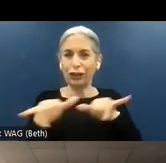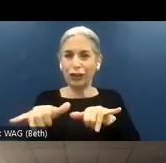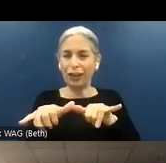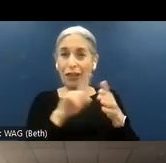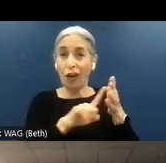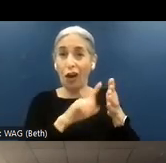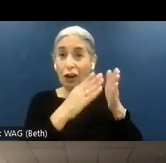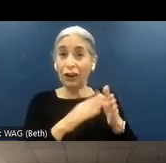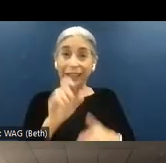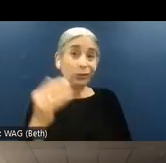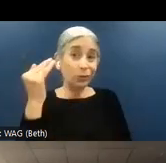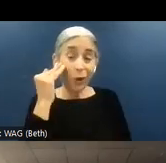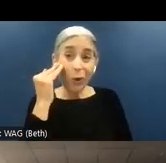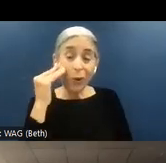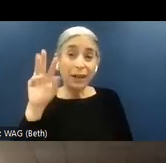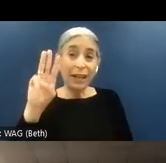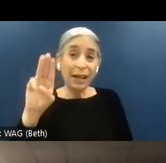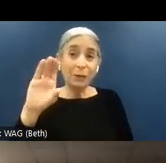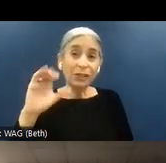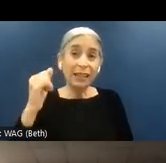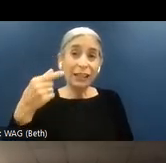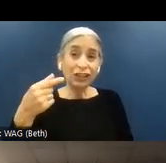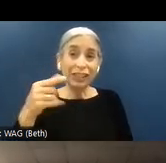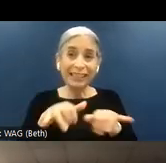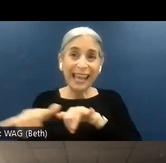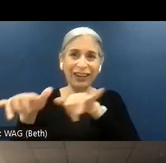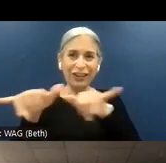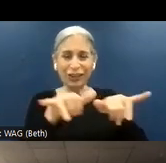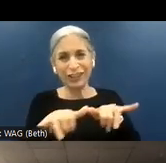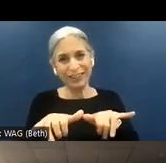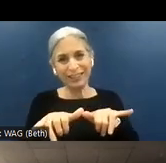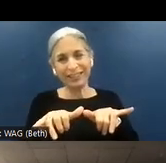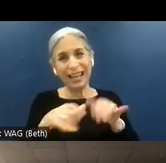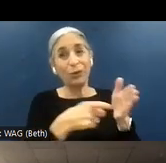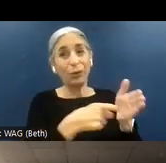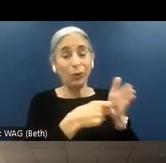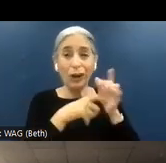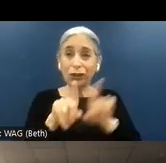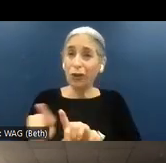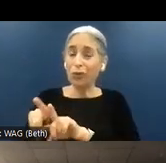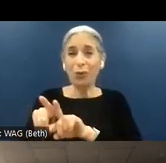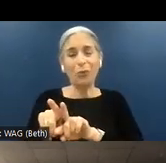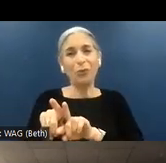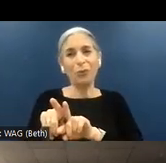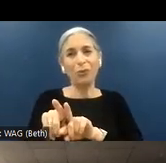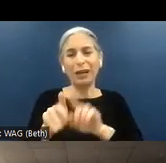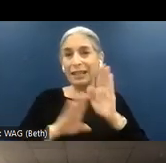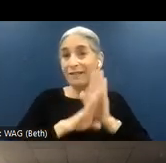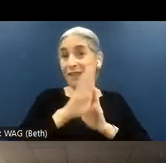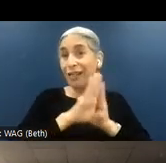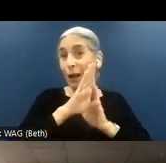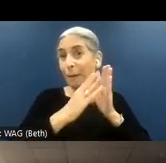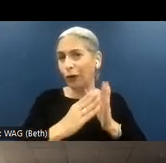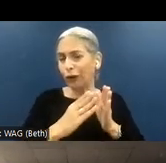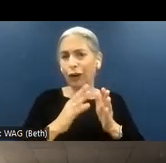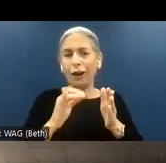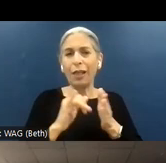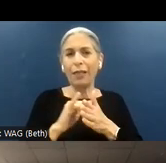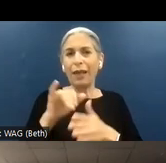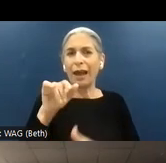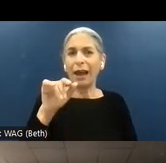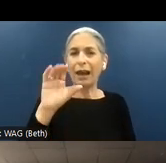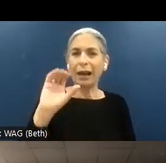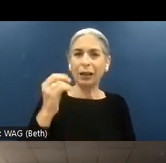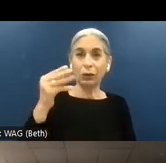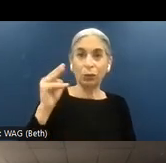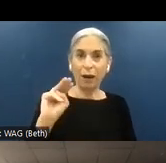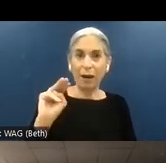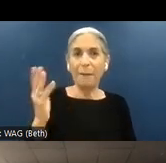to know the WCAG standards. And then it requires a developer that runs because in order to